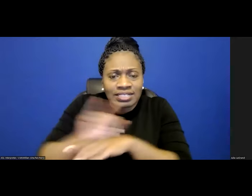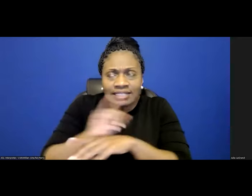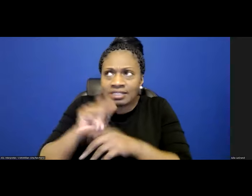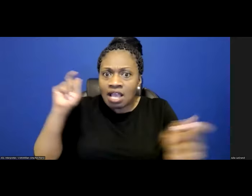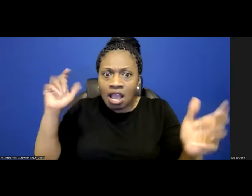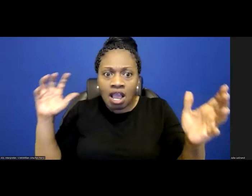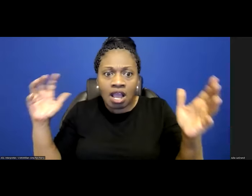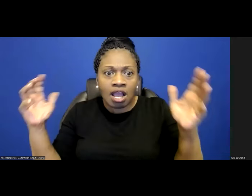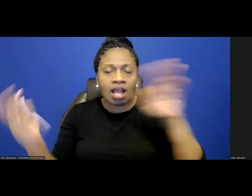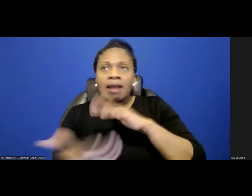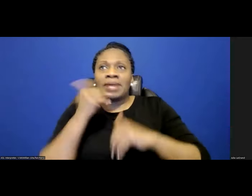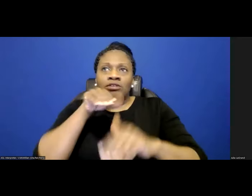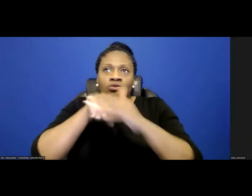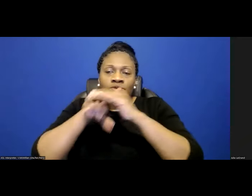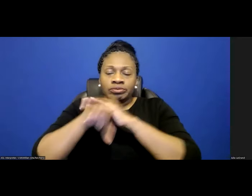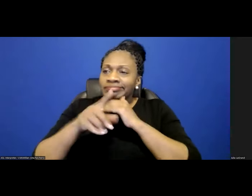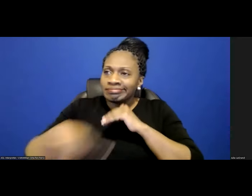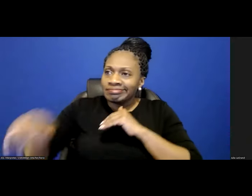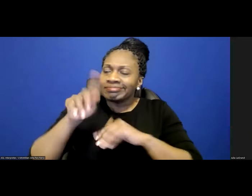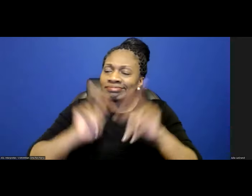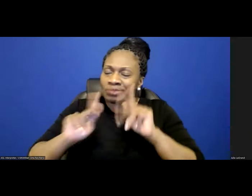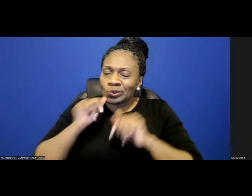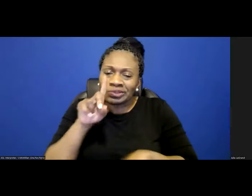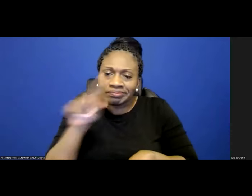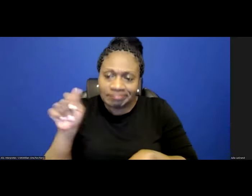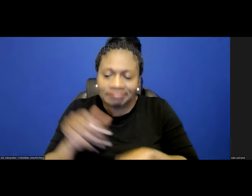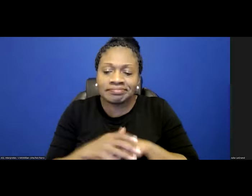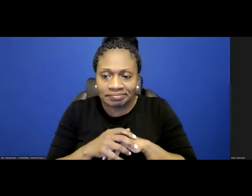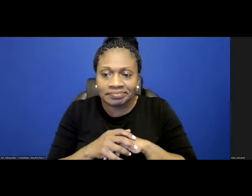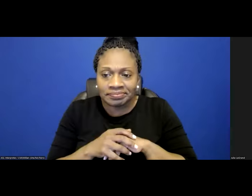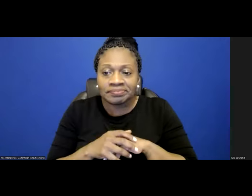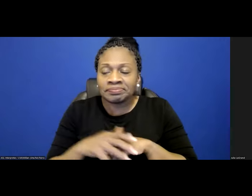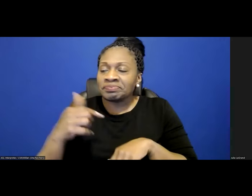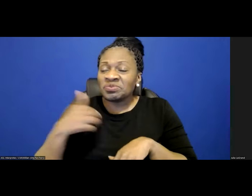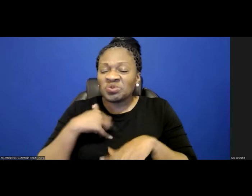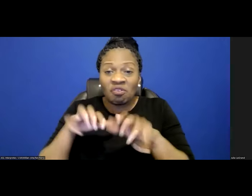to better accommodate disabled people. We will follow this up tomorrow evening